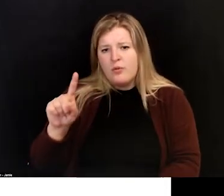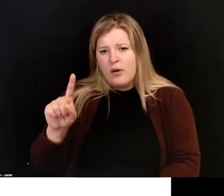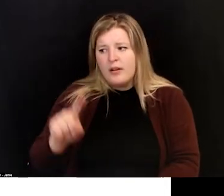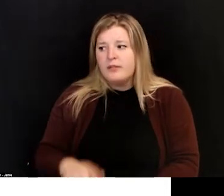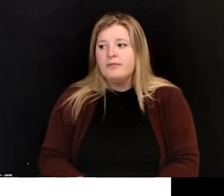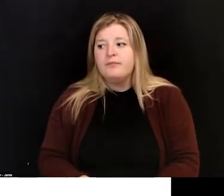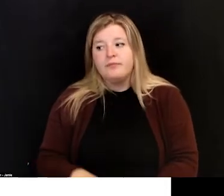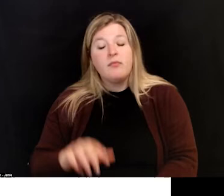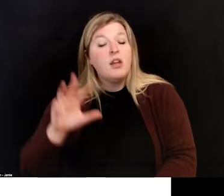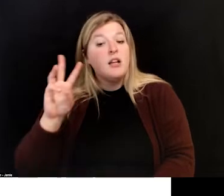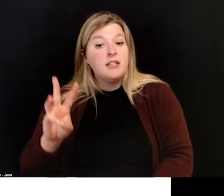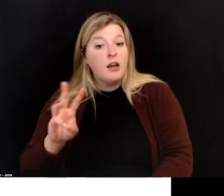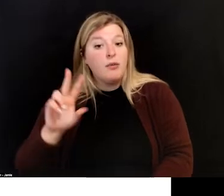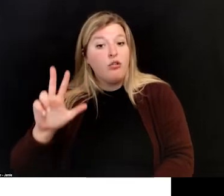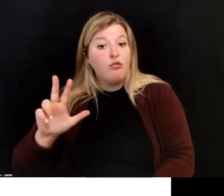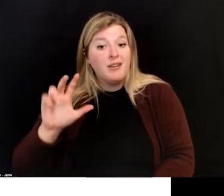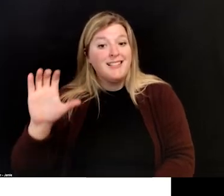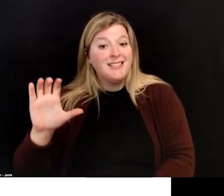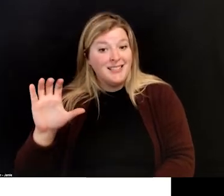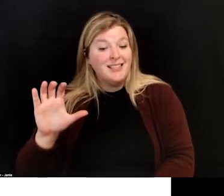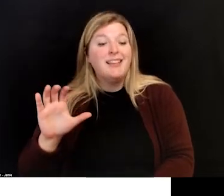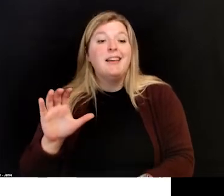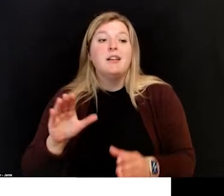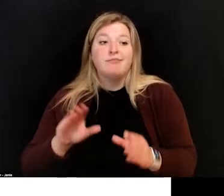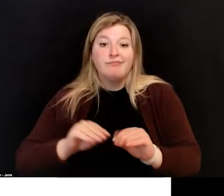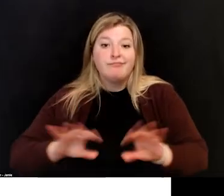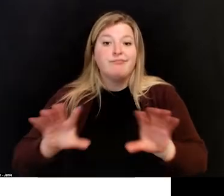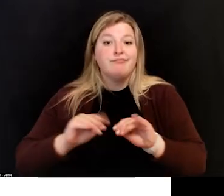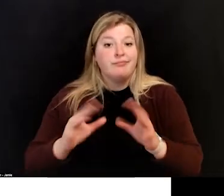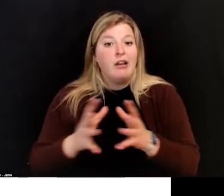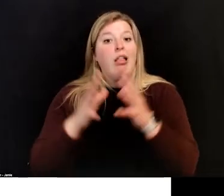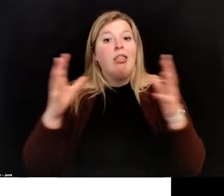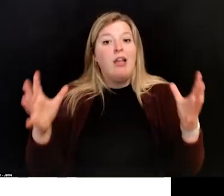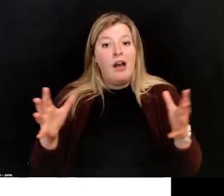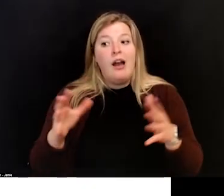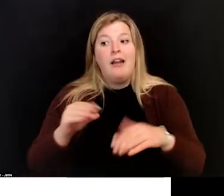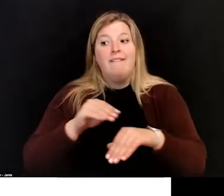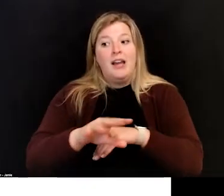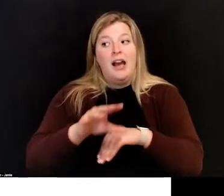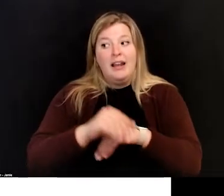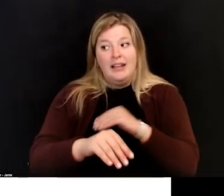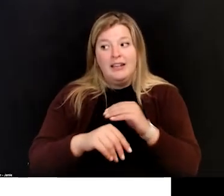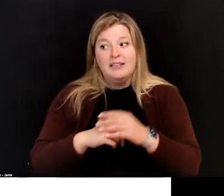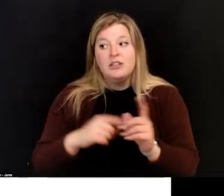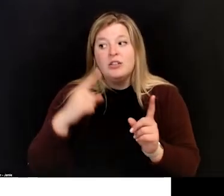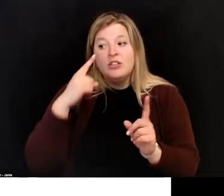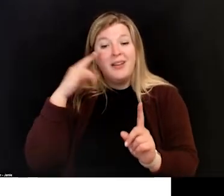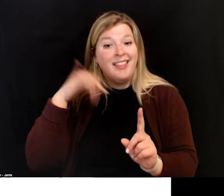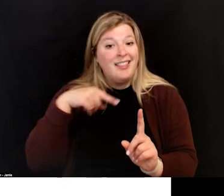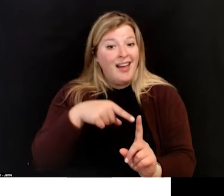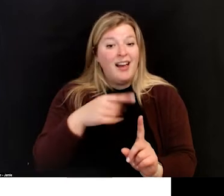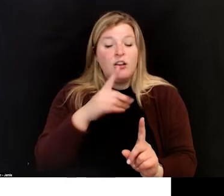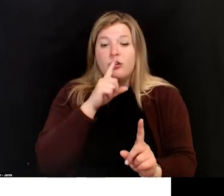W3C puts out a lot of interpretive guidance. And so I think going there is a really helpful place to start.